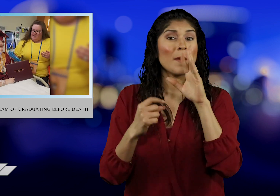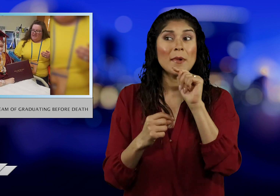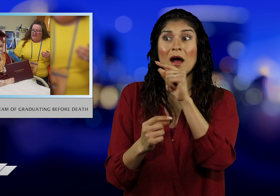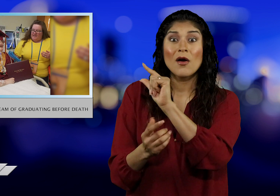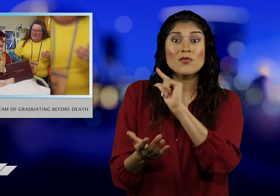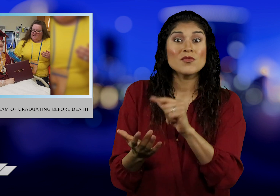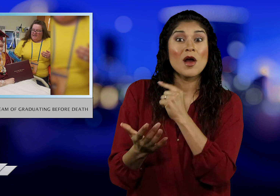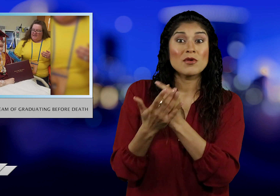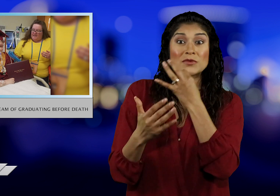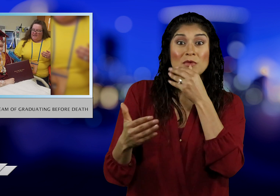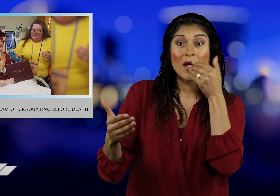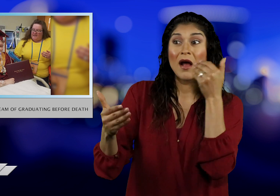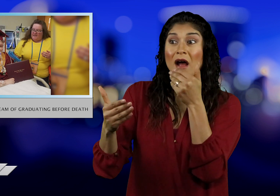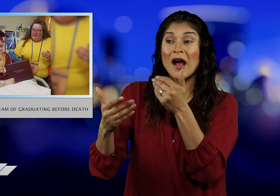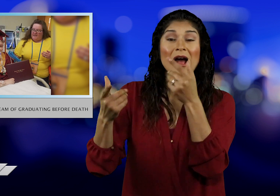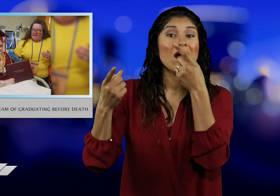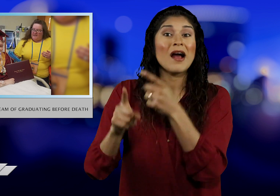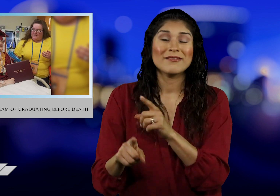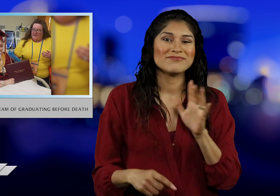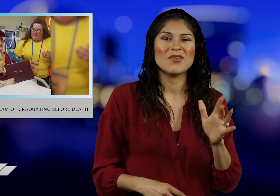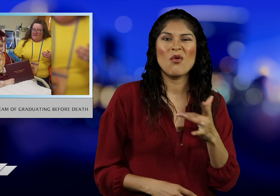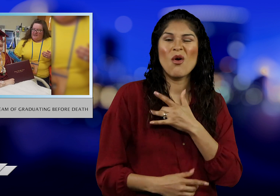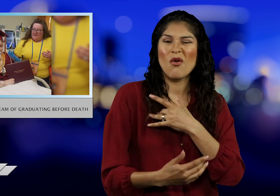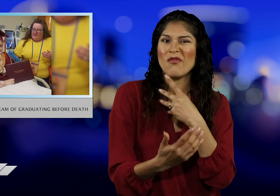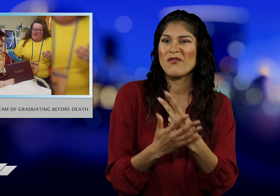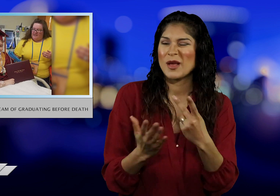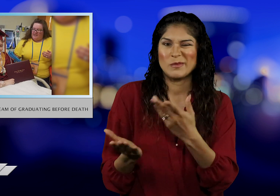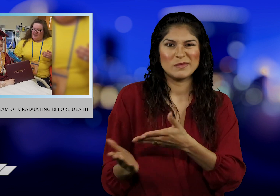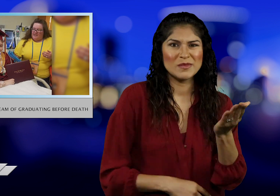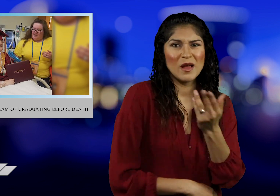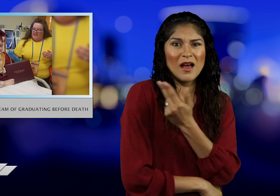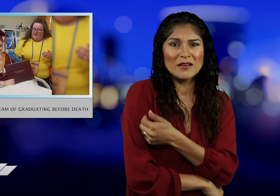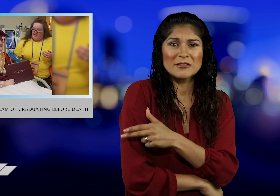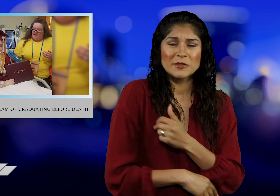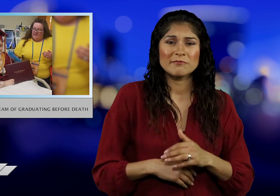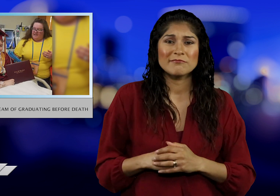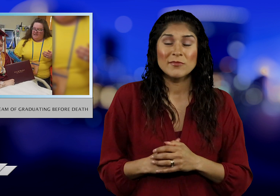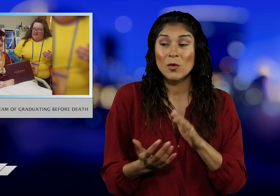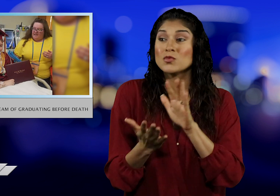But just before graduation, he was admitted to the hospital with heart failure, so his